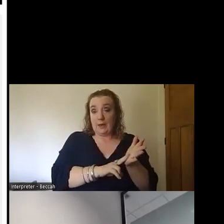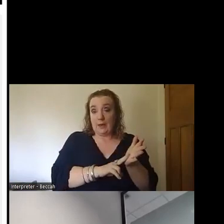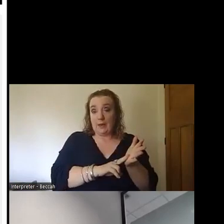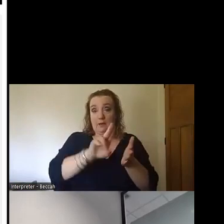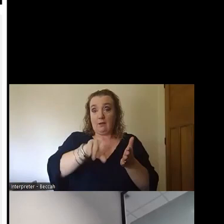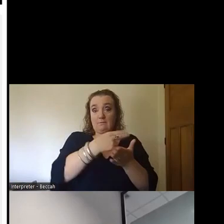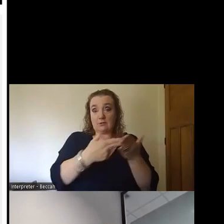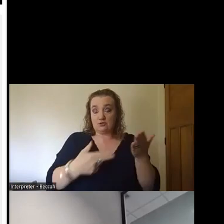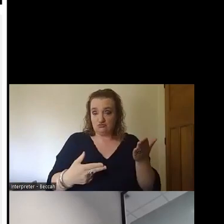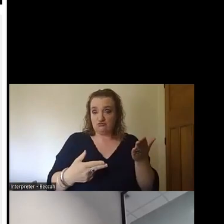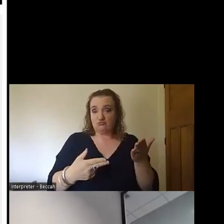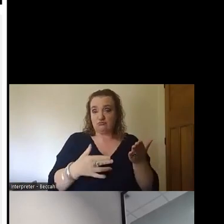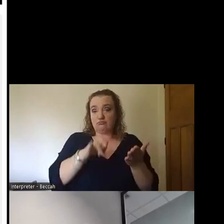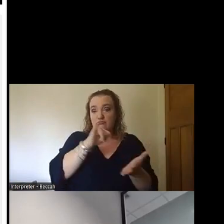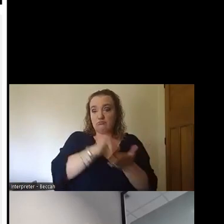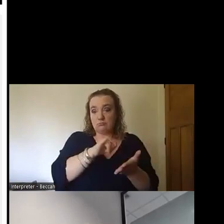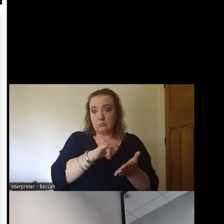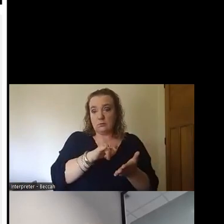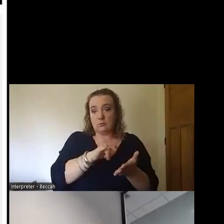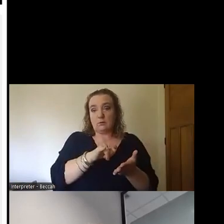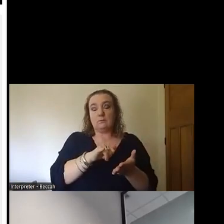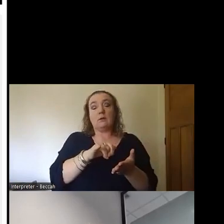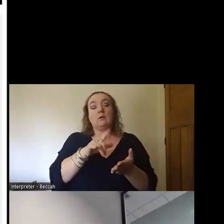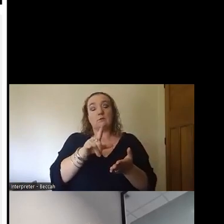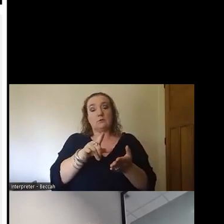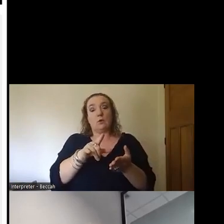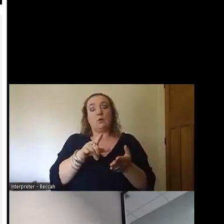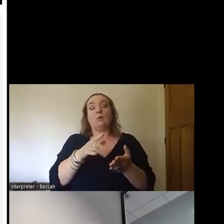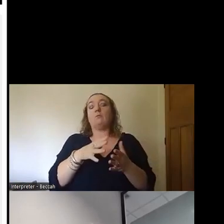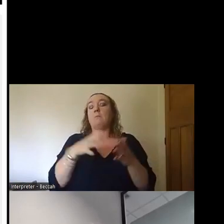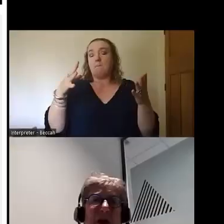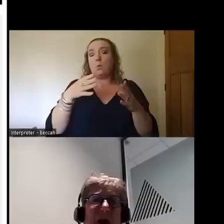obligations that we have through our UN conventions as well, much more explicitly.